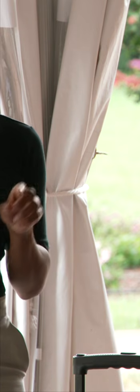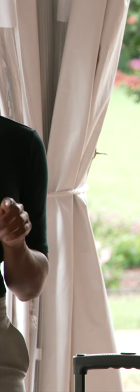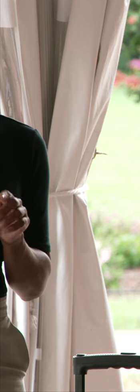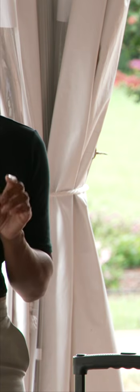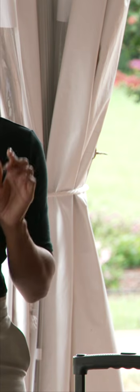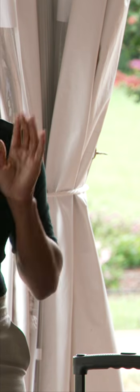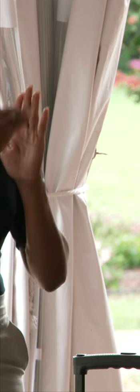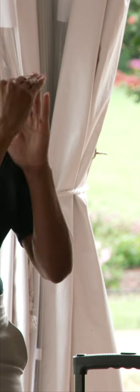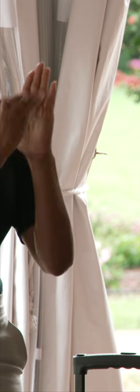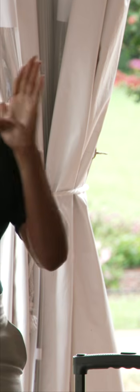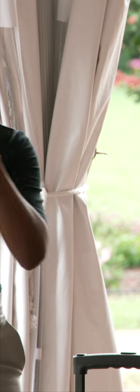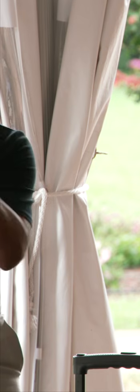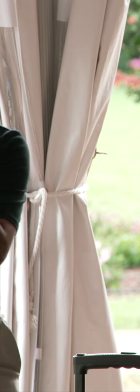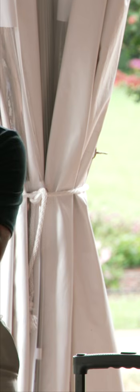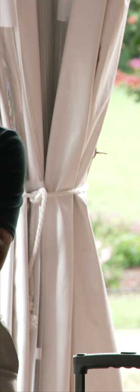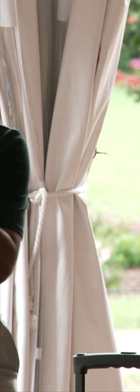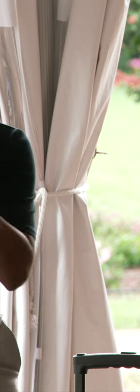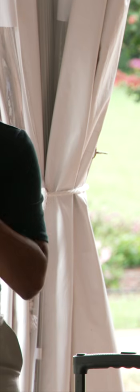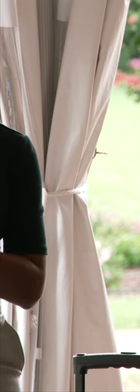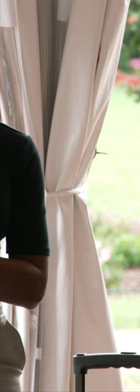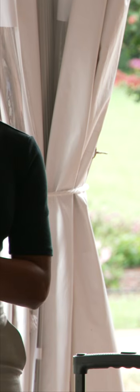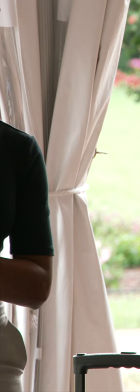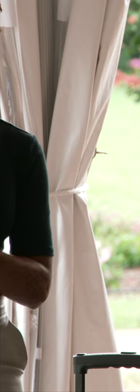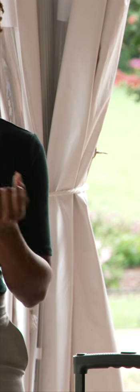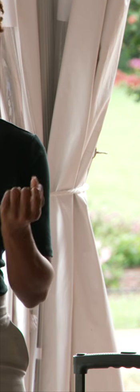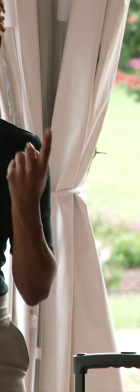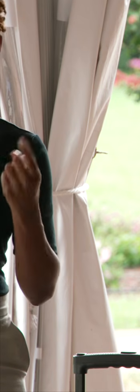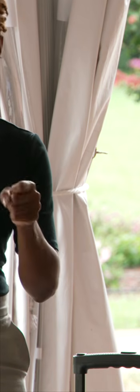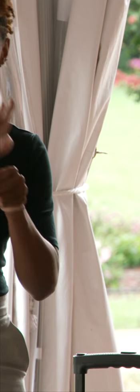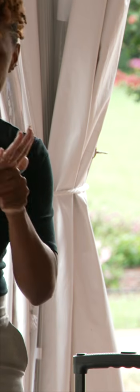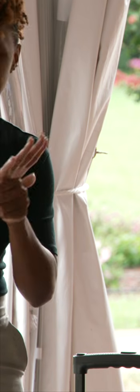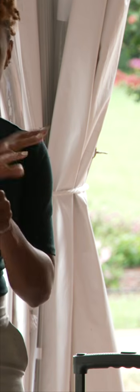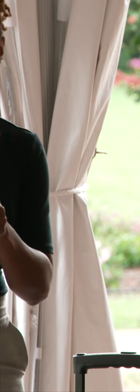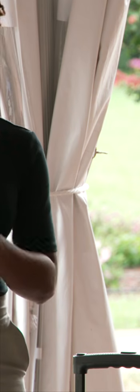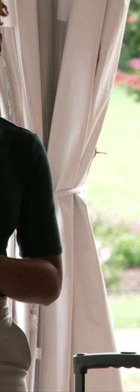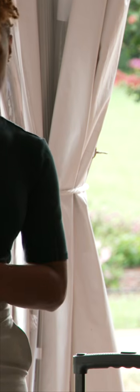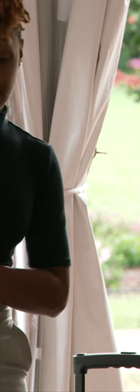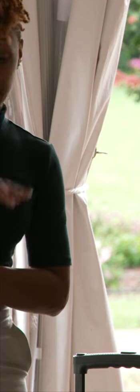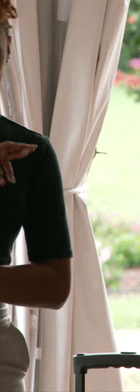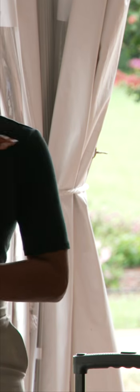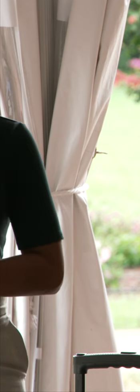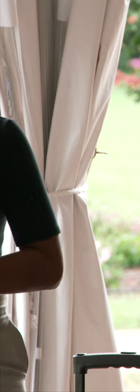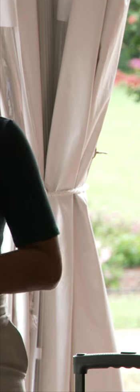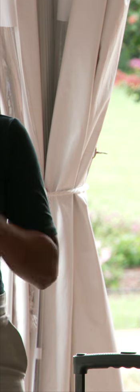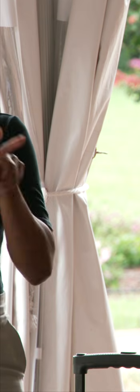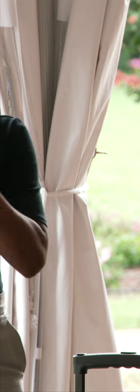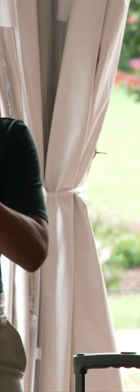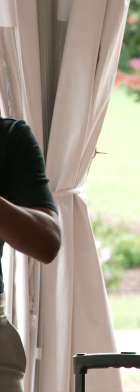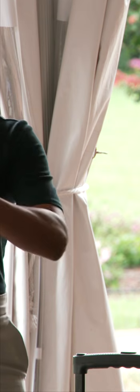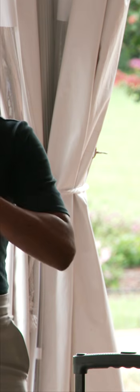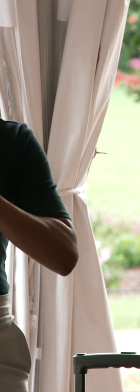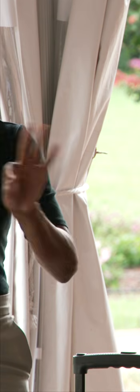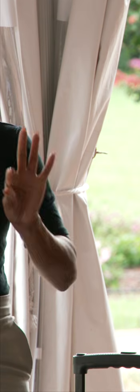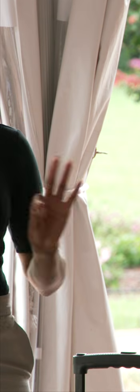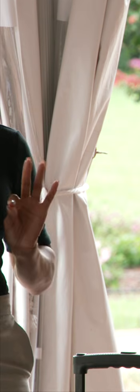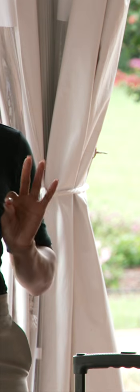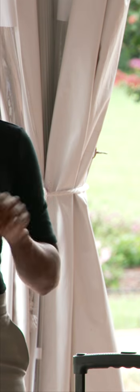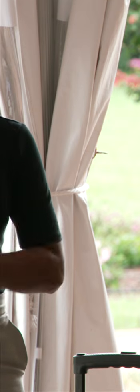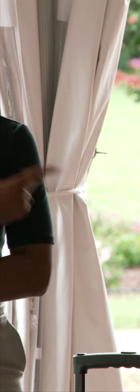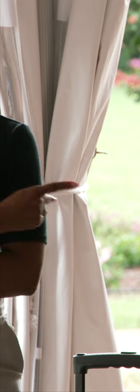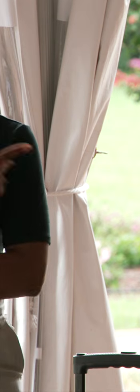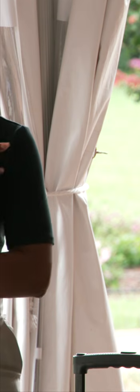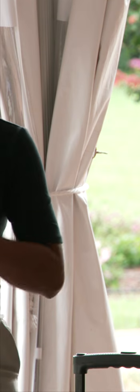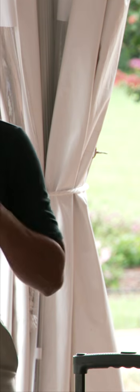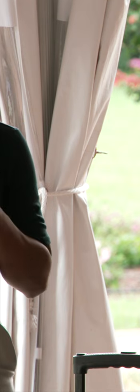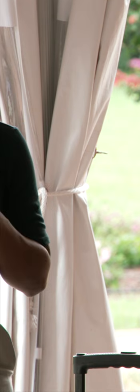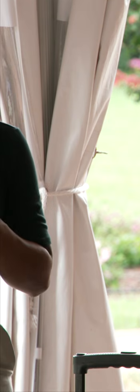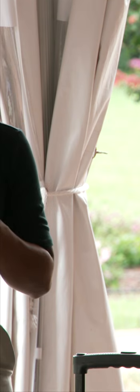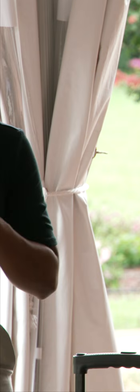informed consent, and the benefits and risks in selecting the patients. The National Research Act